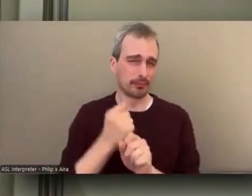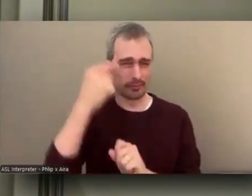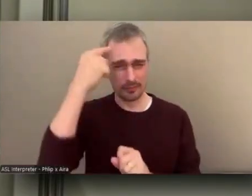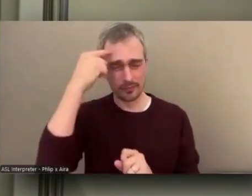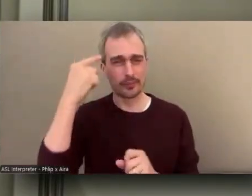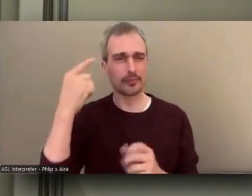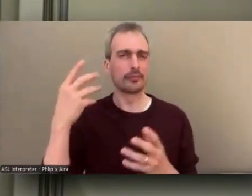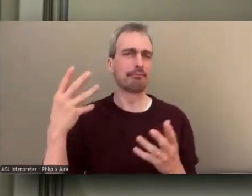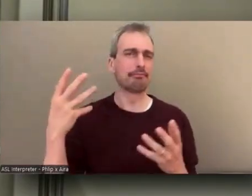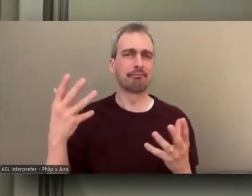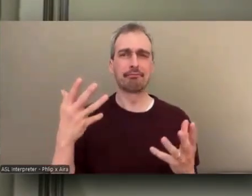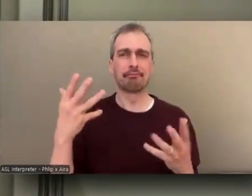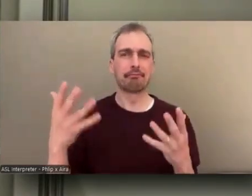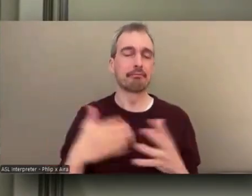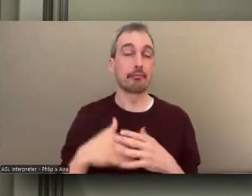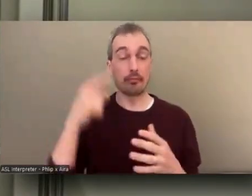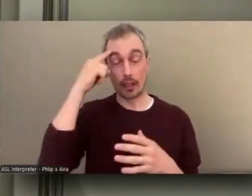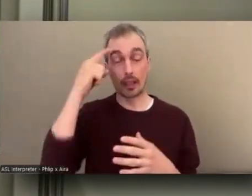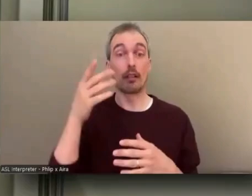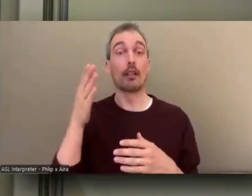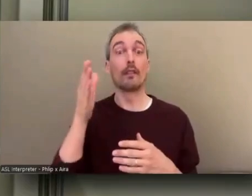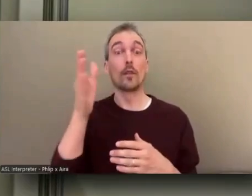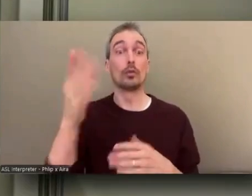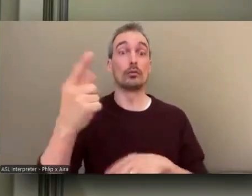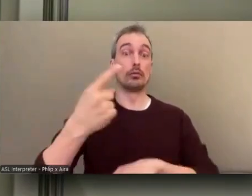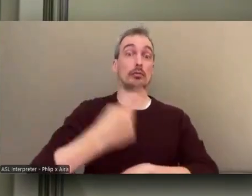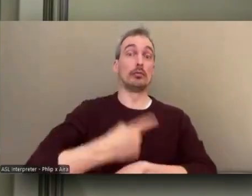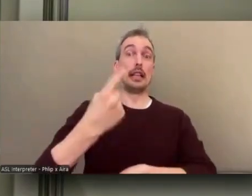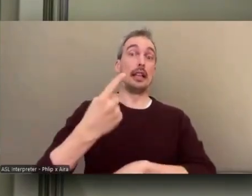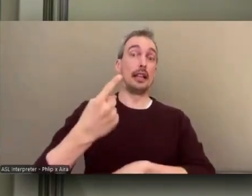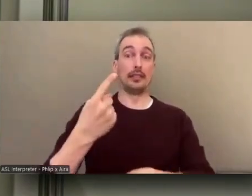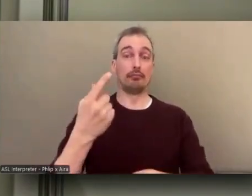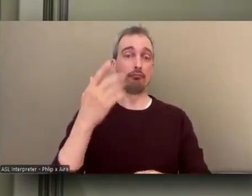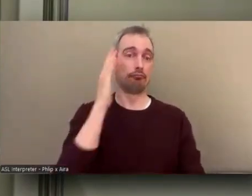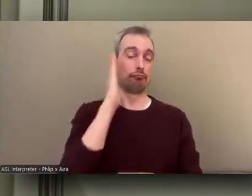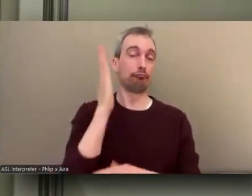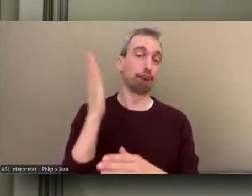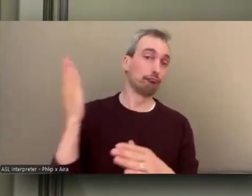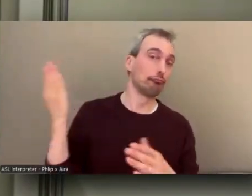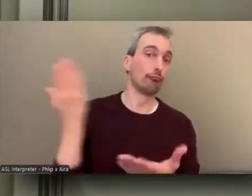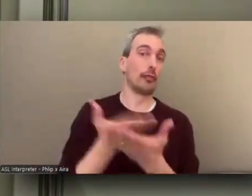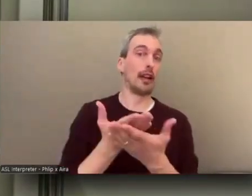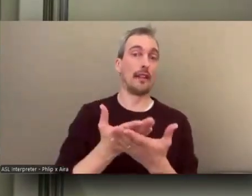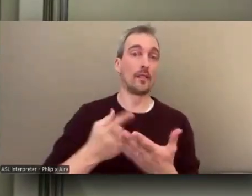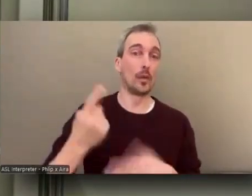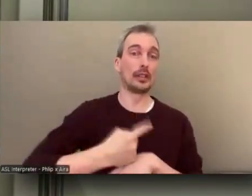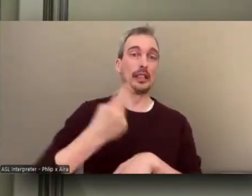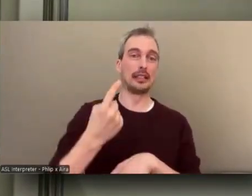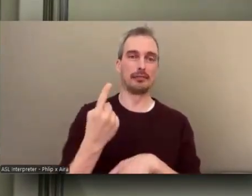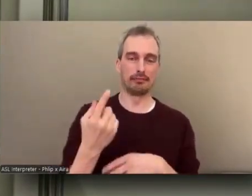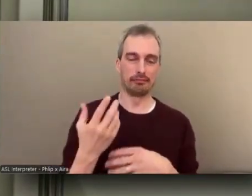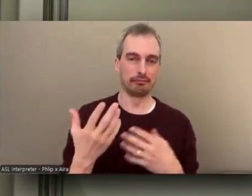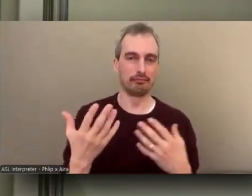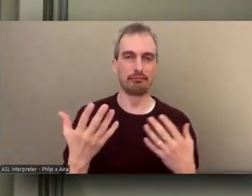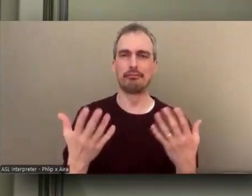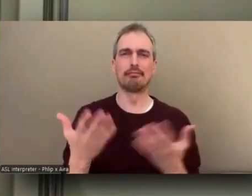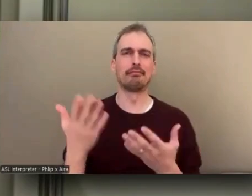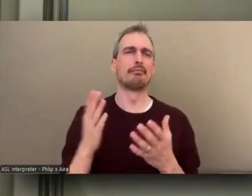don't know. I think the day is coming where the same... I don't know. It's partly probably organizational too, in some cases.